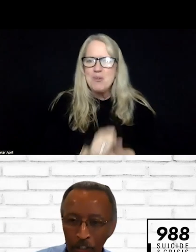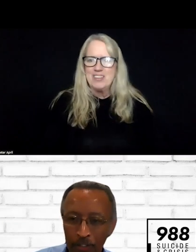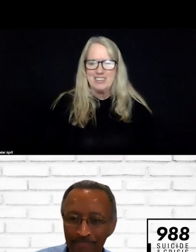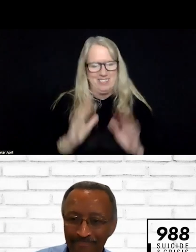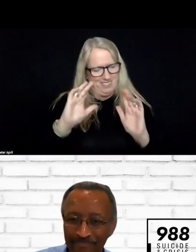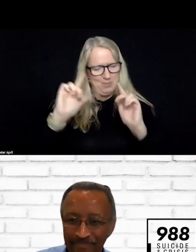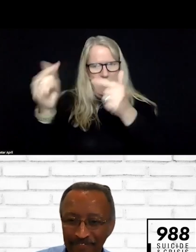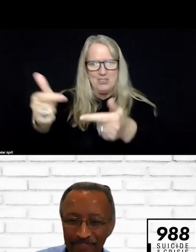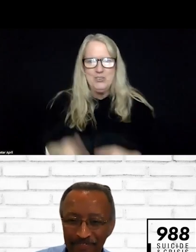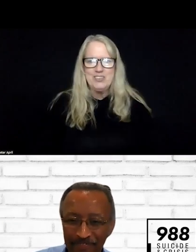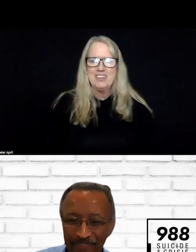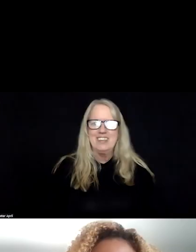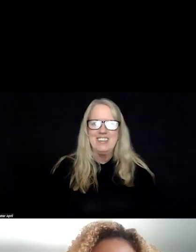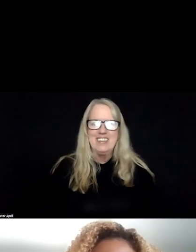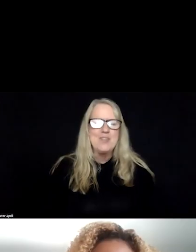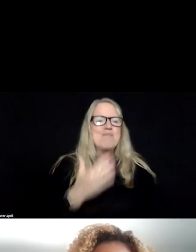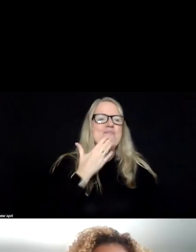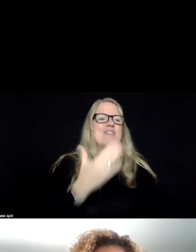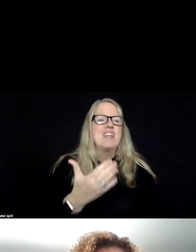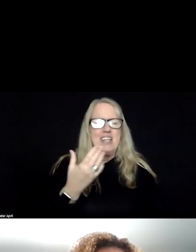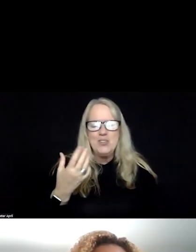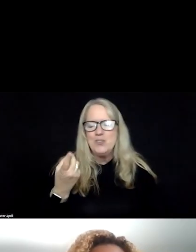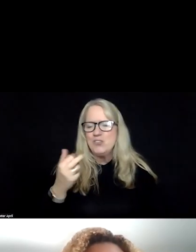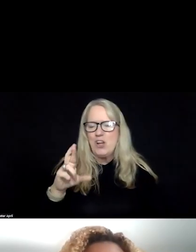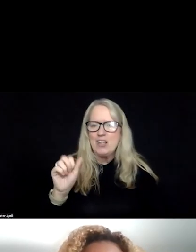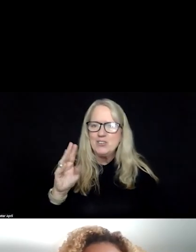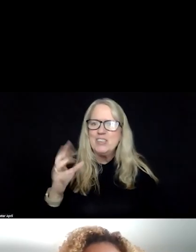YOU. >> THANK YOU DOCTOR SIMS AND THANK YOU AND